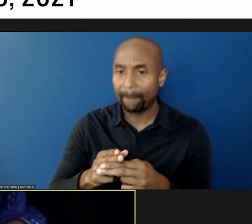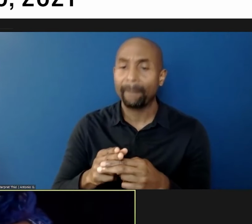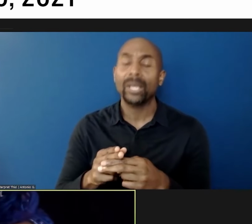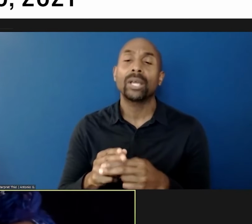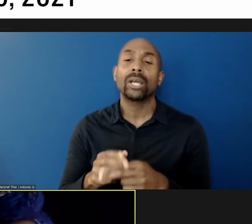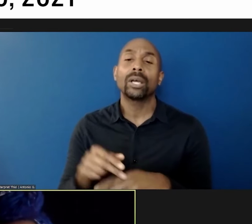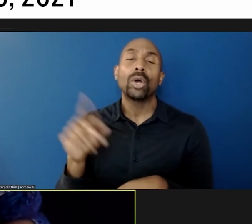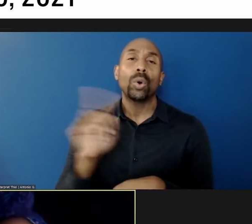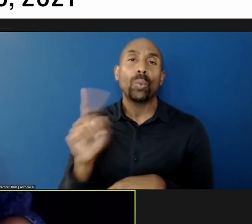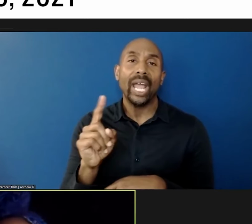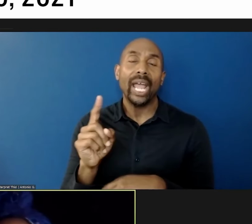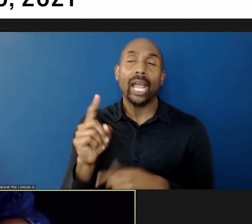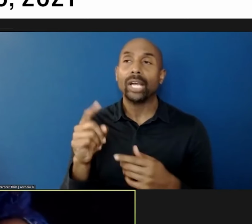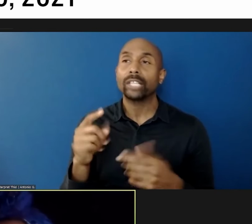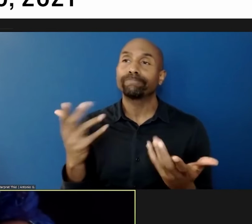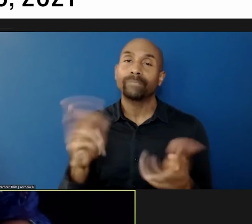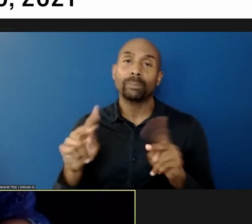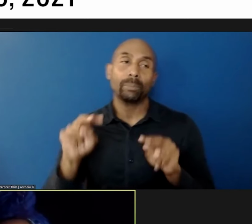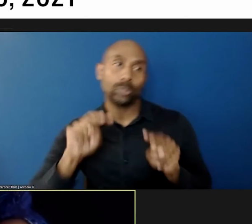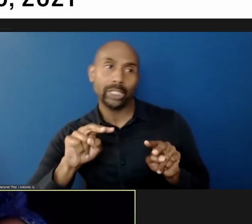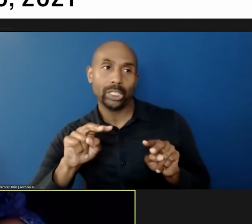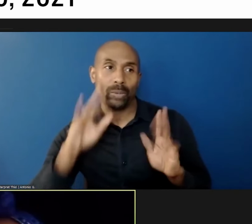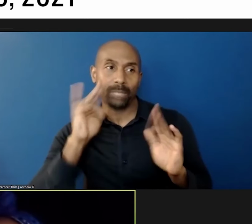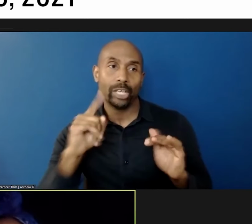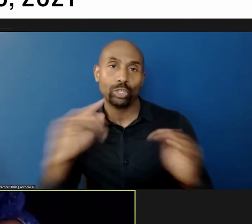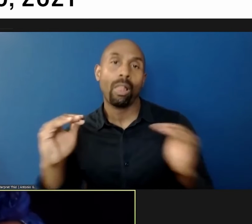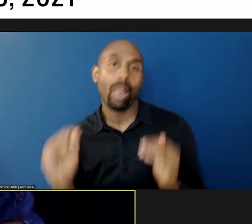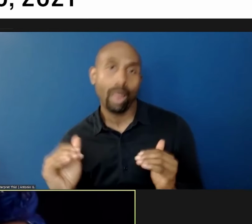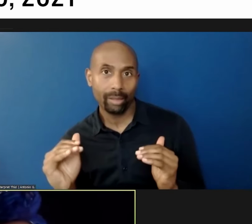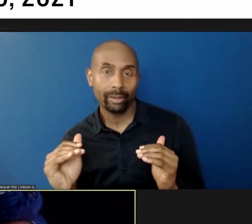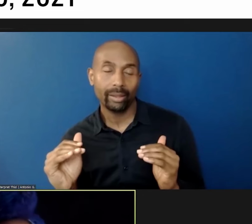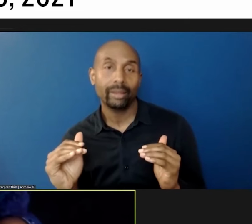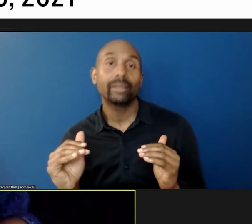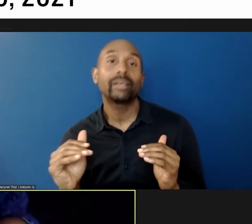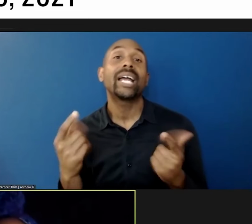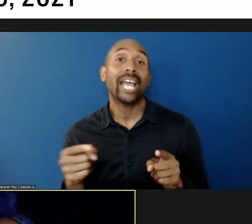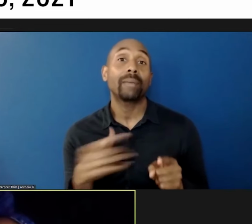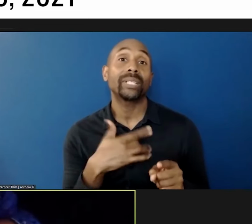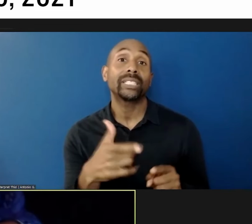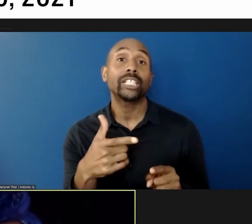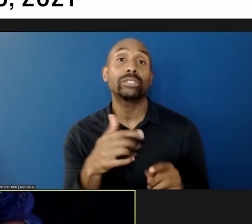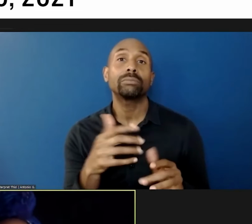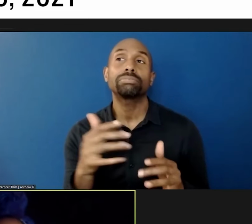system. So a lot of young Black boys are kind of excluded or they re seen as disruptive